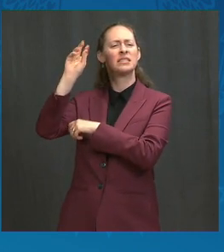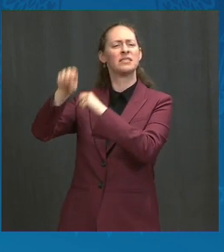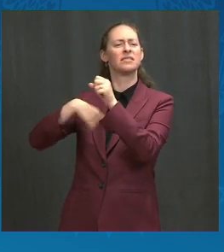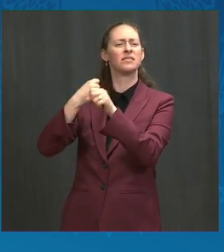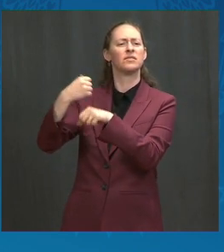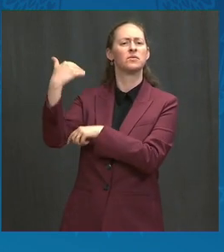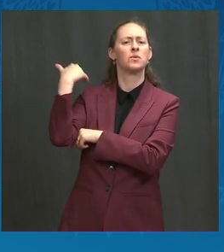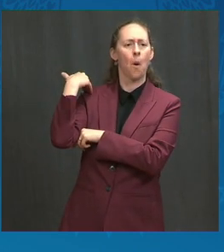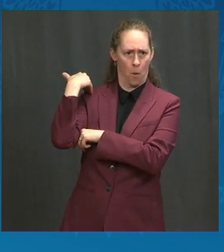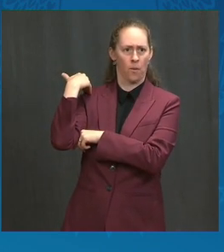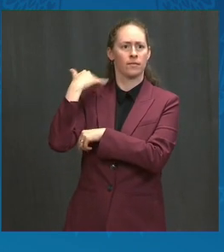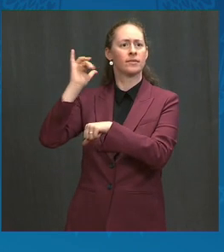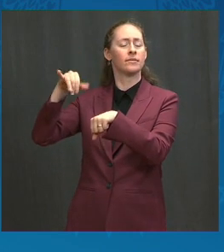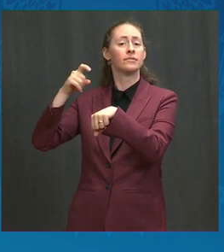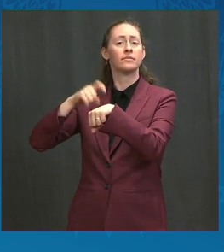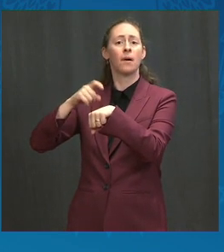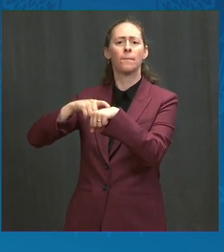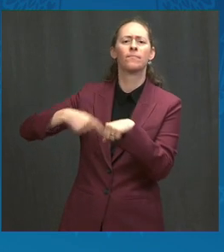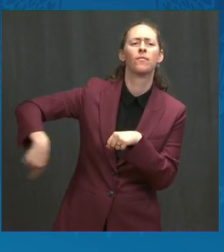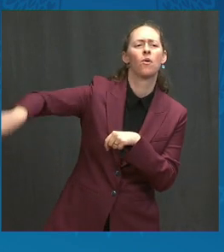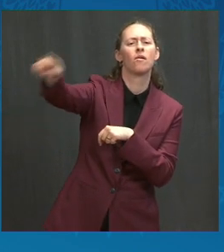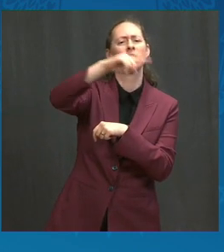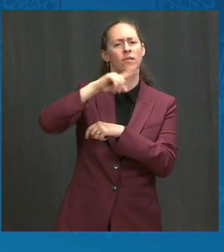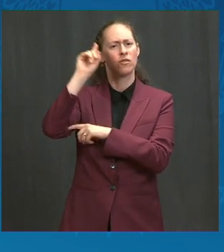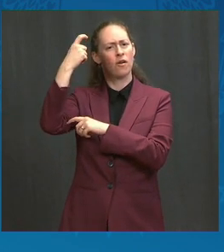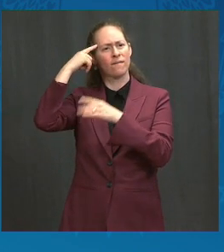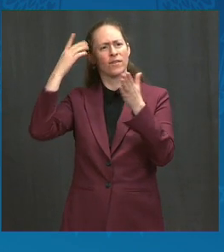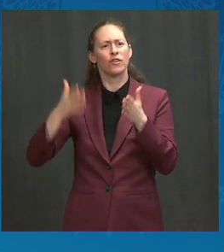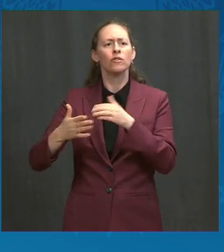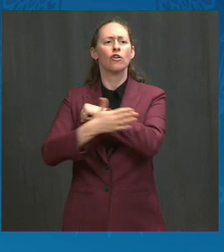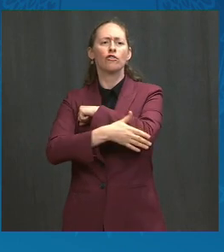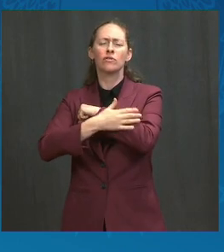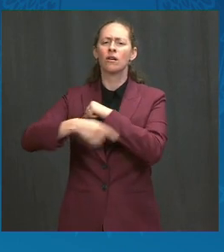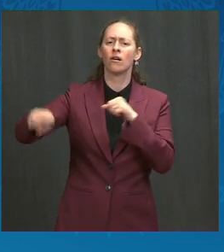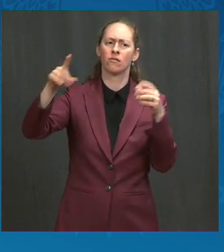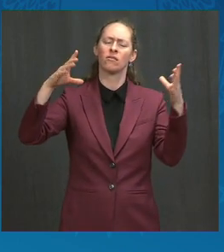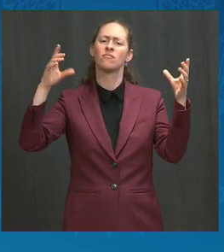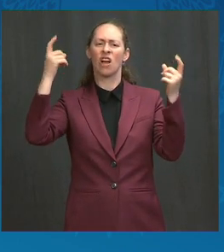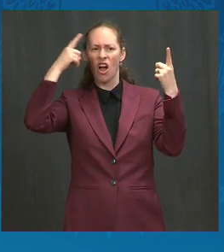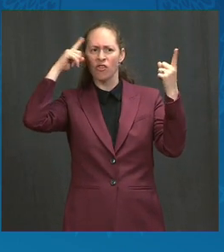from around the world came together in a forum not unlike this one.